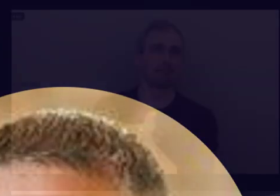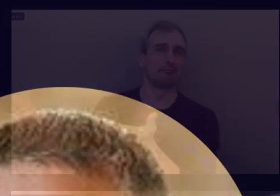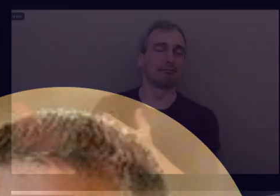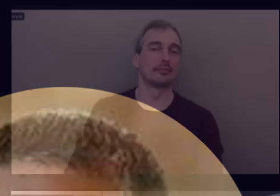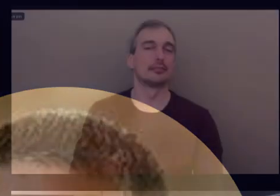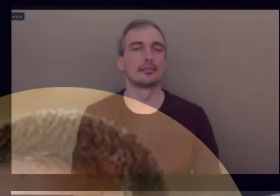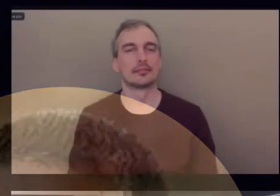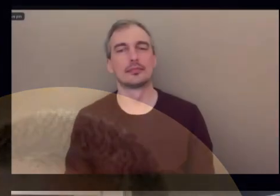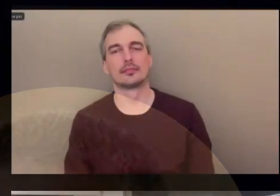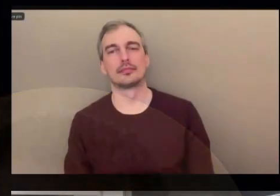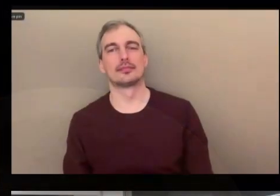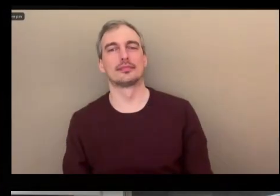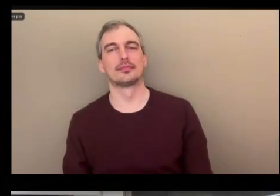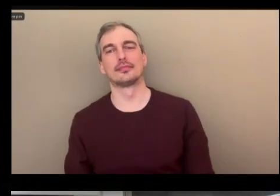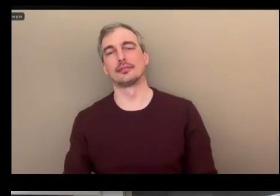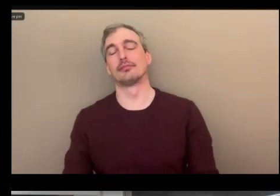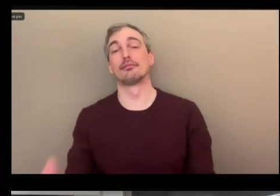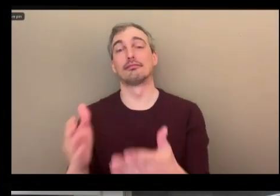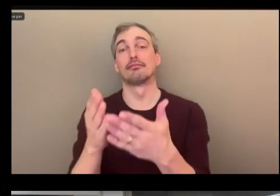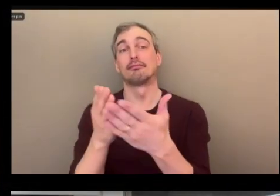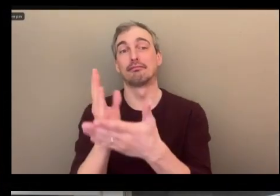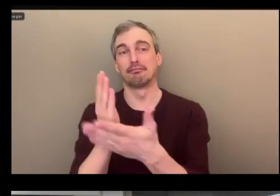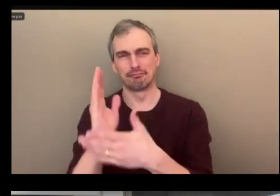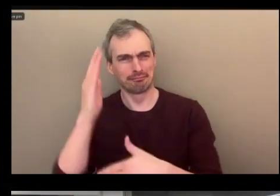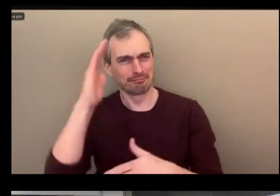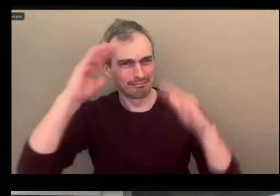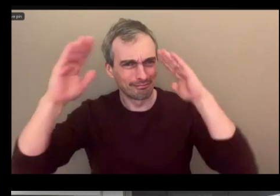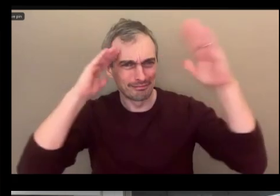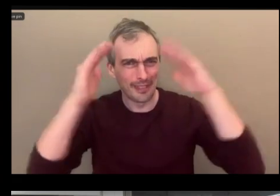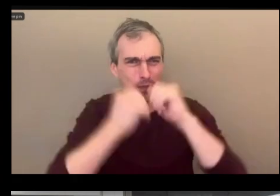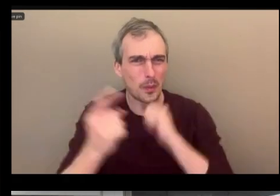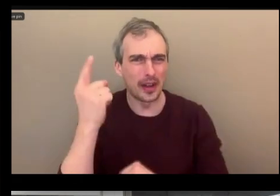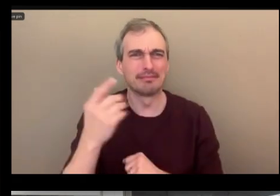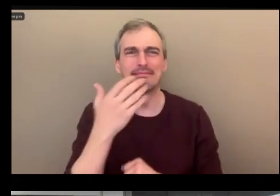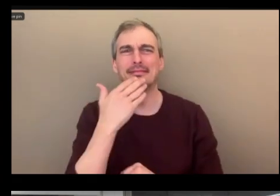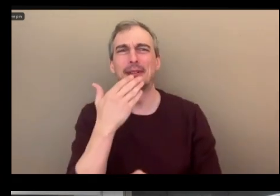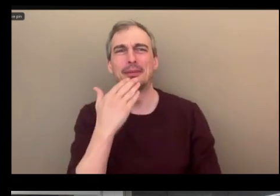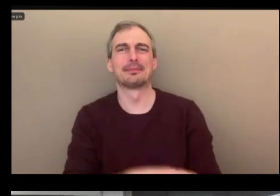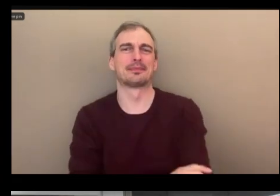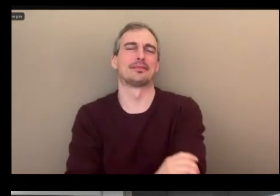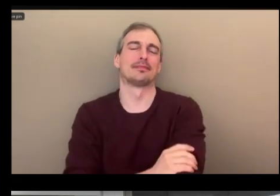Hello, everybody. Thank you. I would like to say a big hello, New York City!